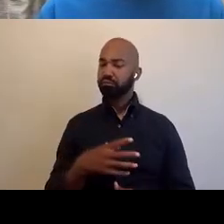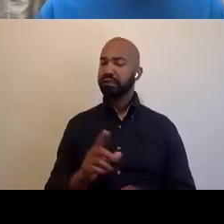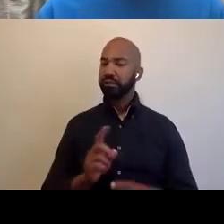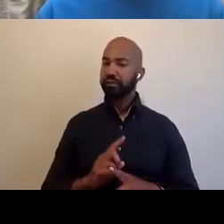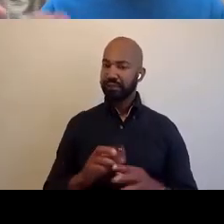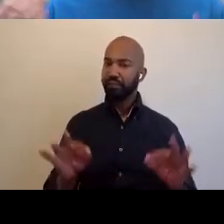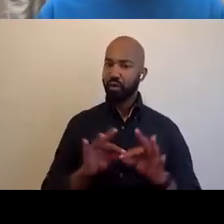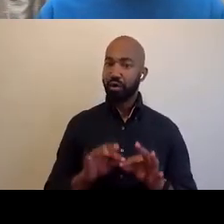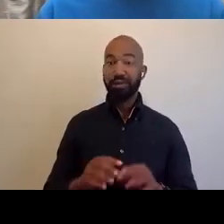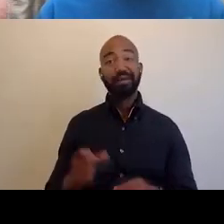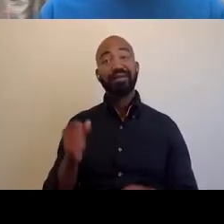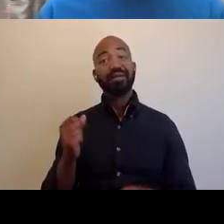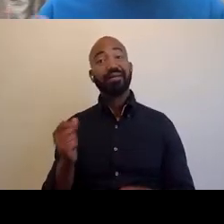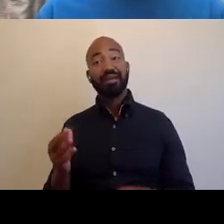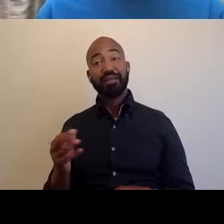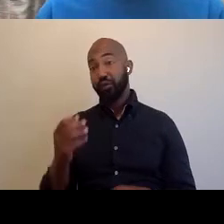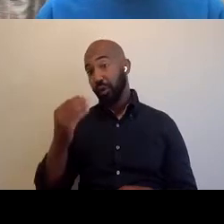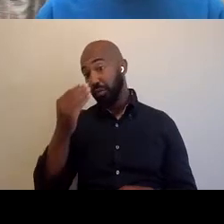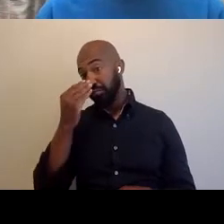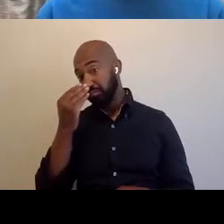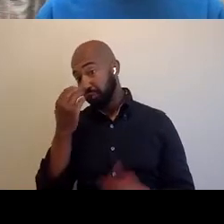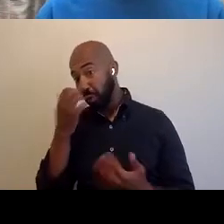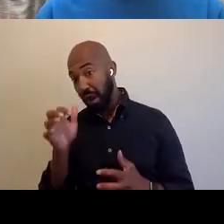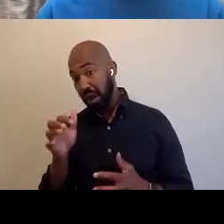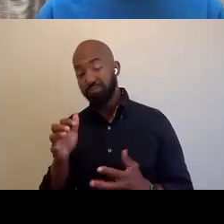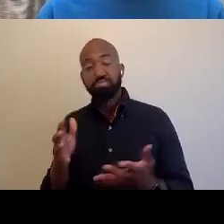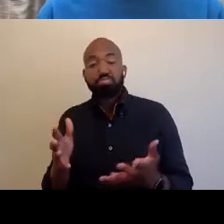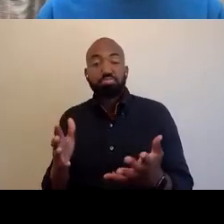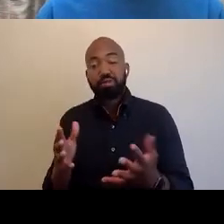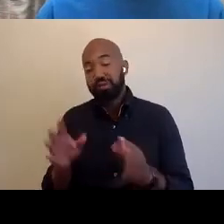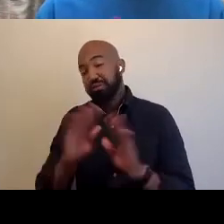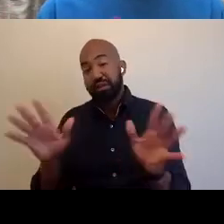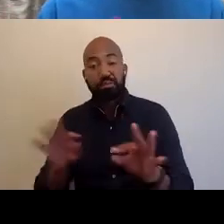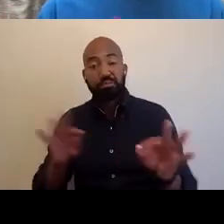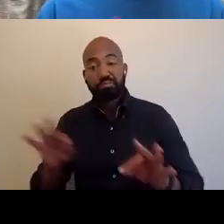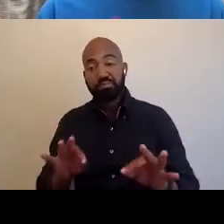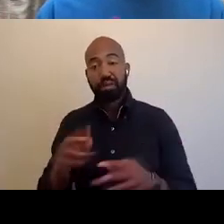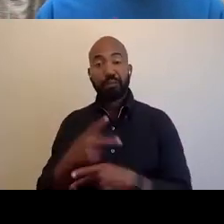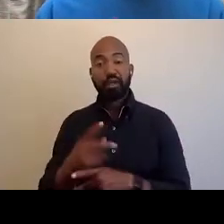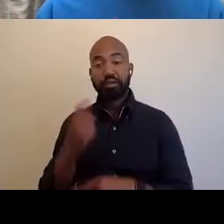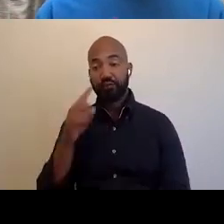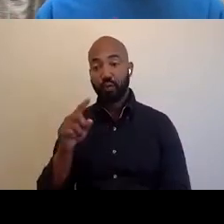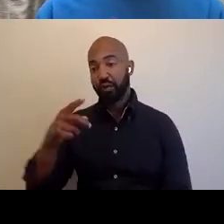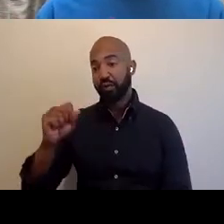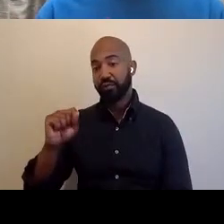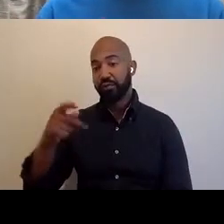this is the part that just changes the sperm production. There is a thinning and slow growth